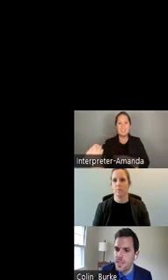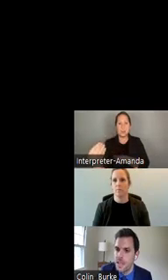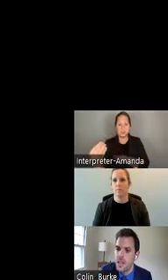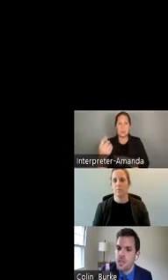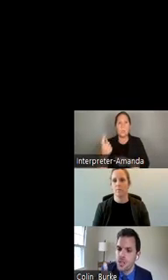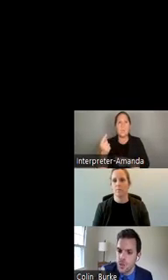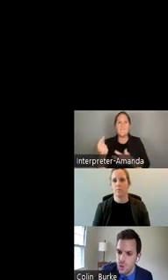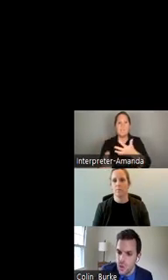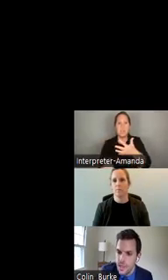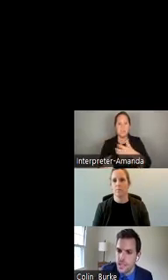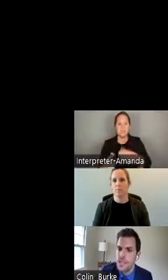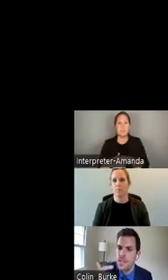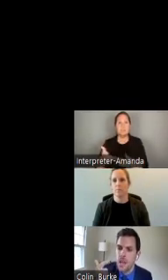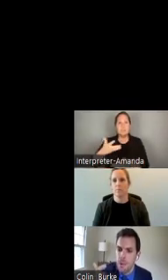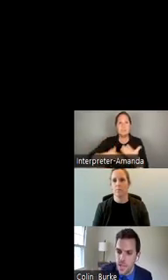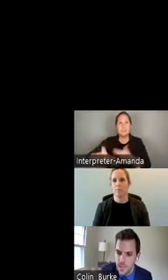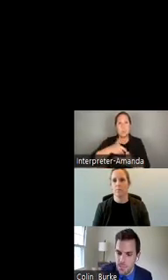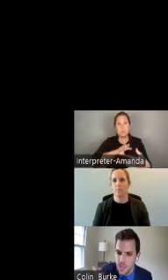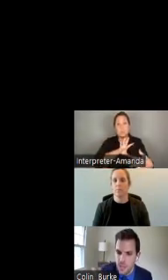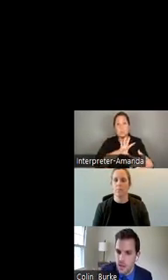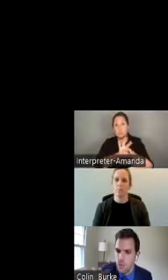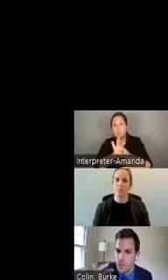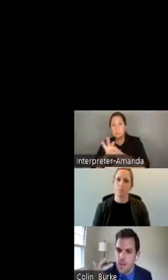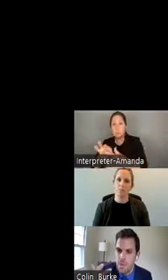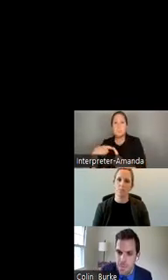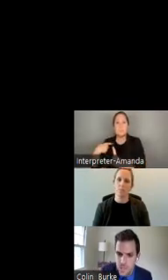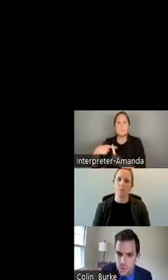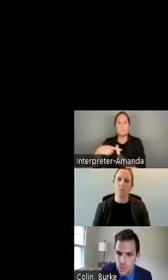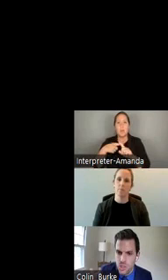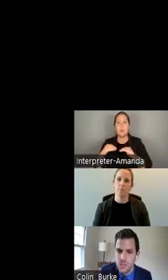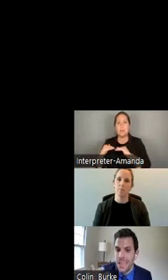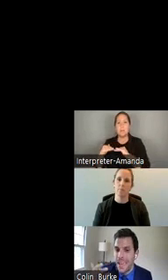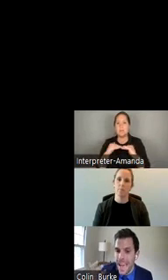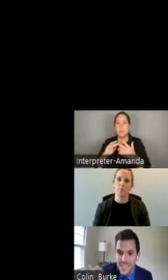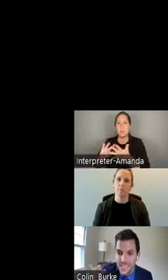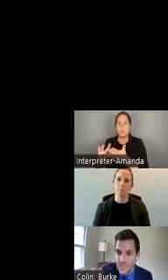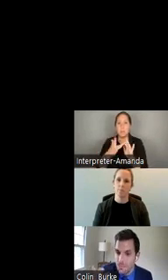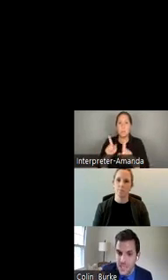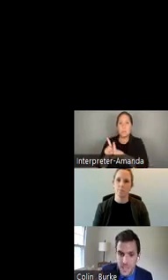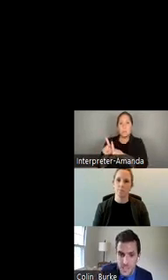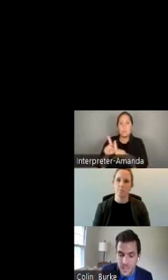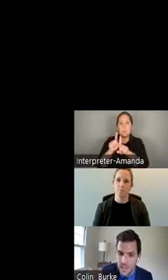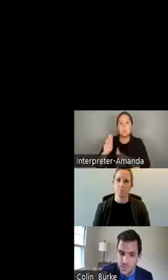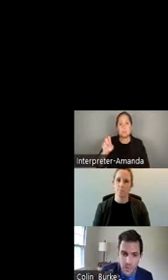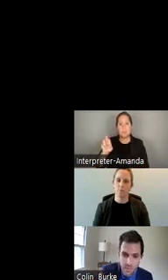things like social connectedness positive peer networks mentorship access to basic you know